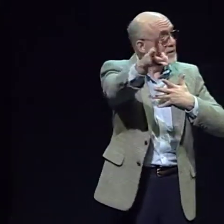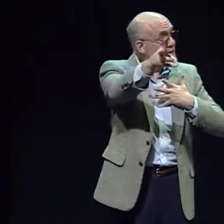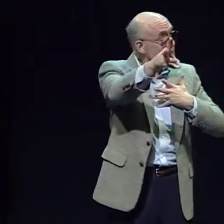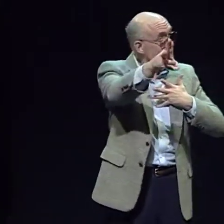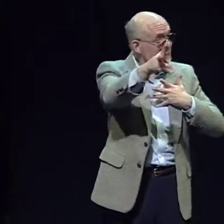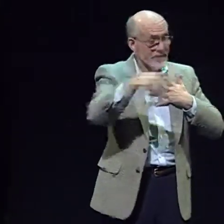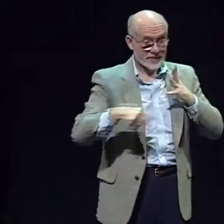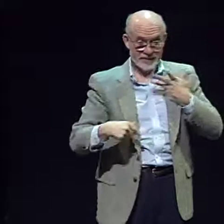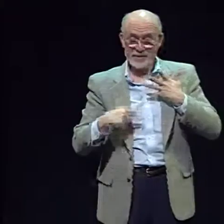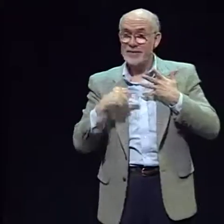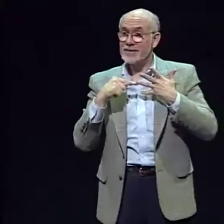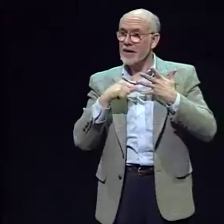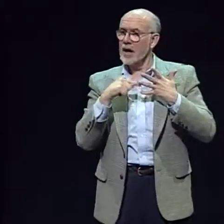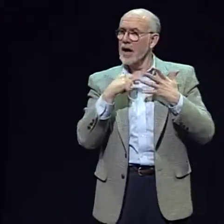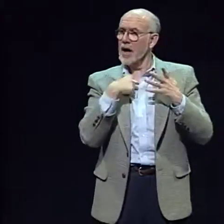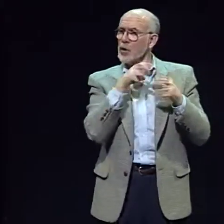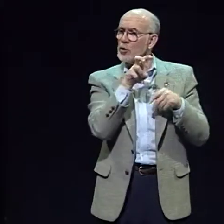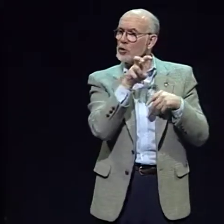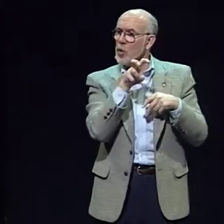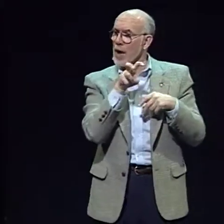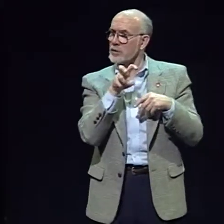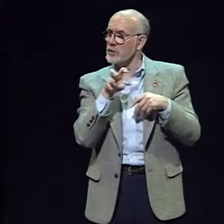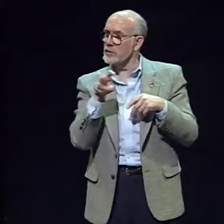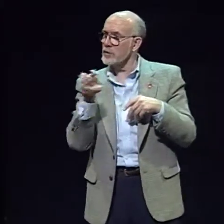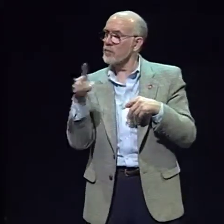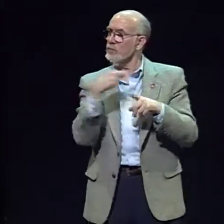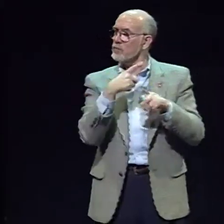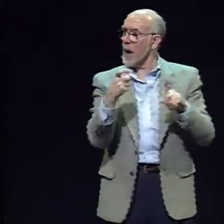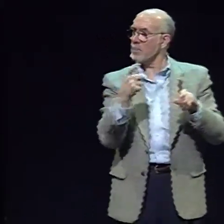AND MANY OF YOU ARE PART OF THE SIXTH GENERATION.